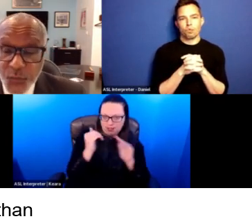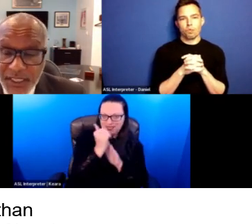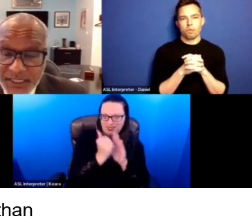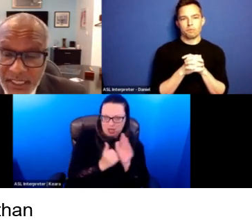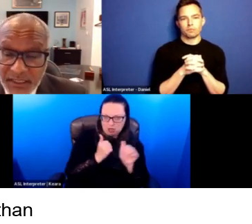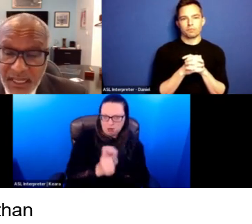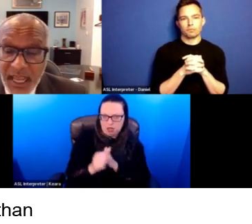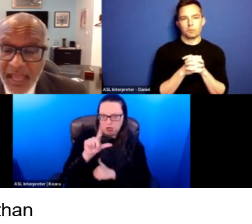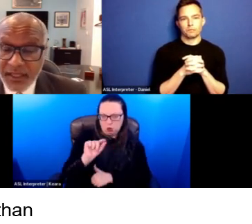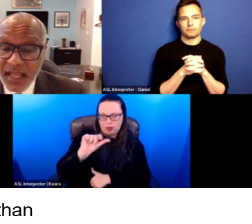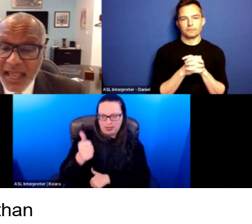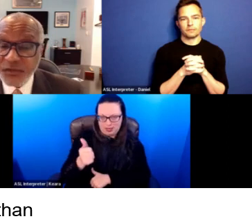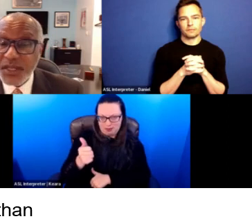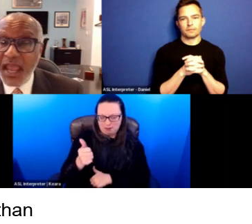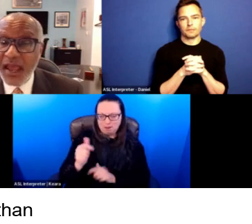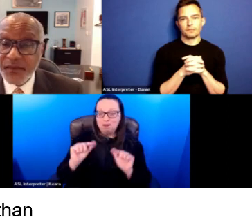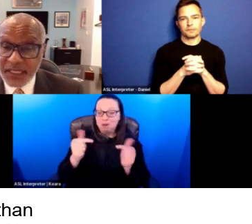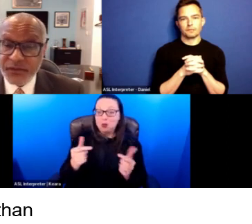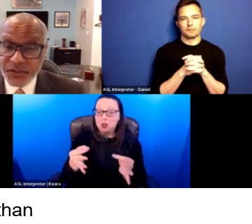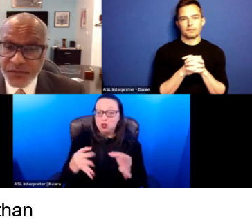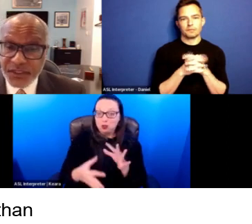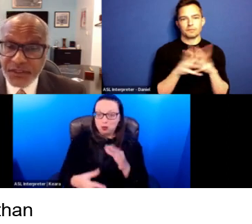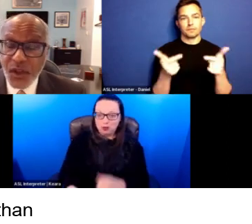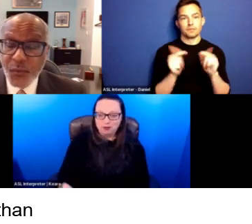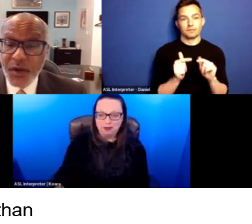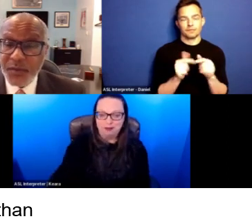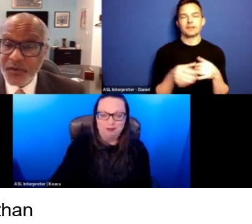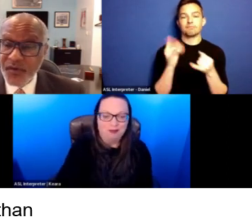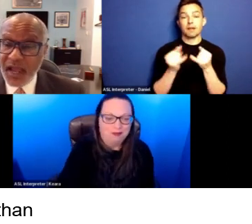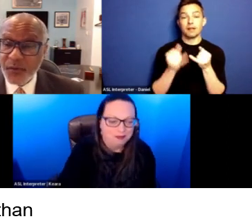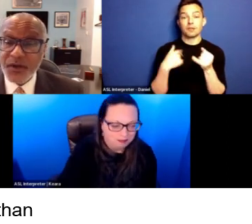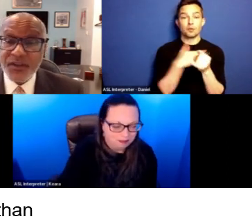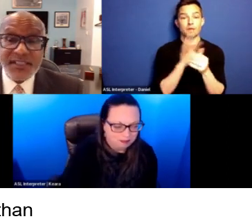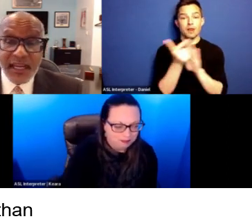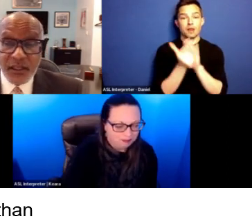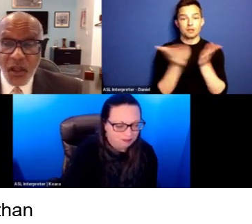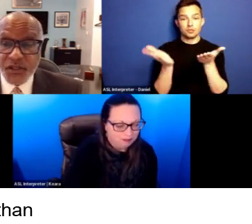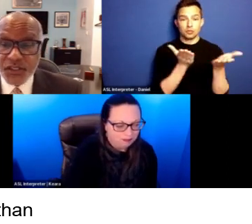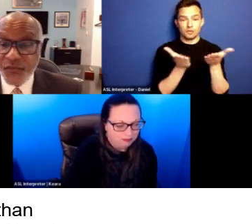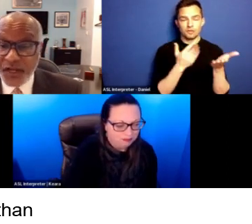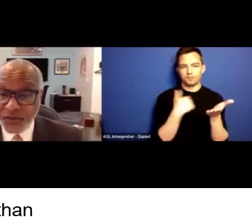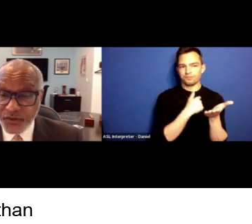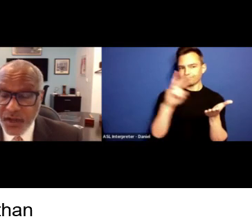2010. And then last, we have Legal Services where we provide we're the second largest funder